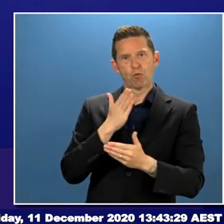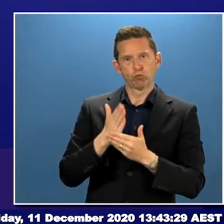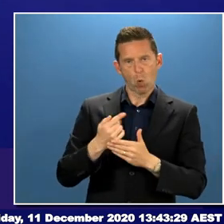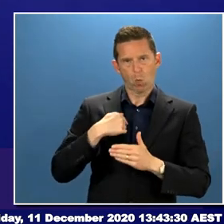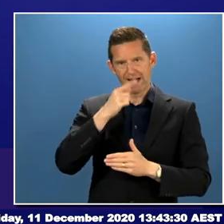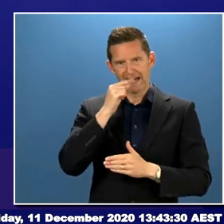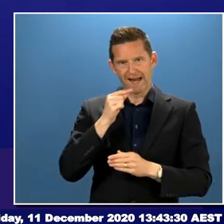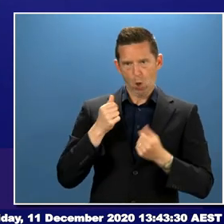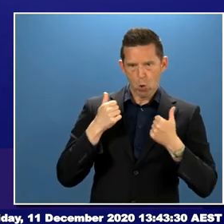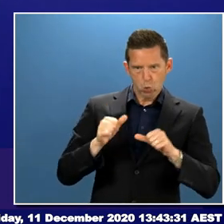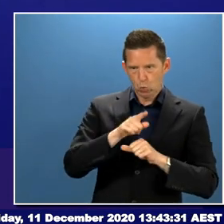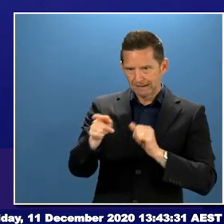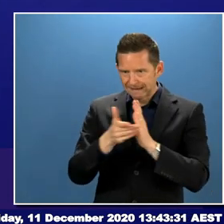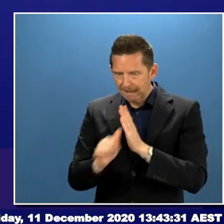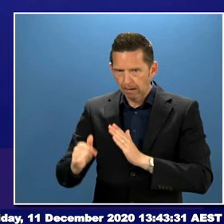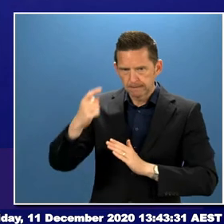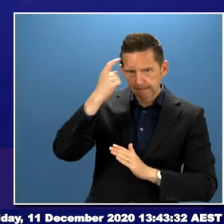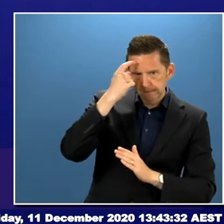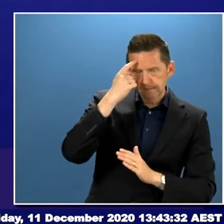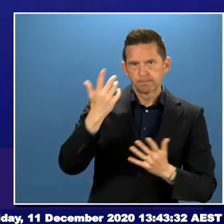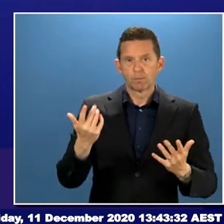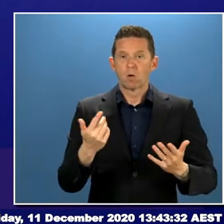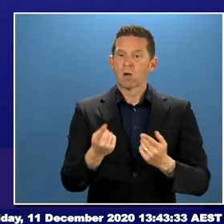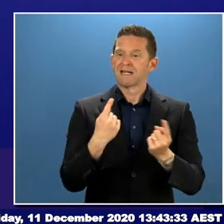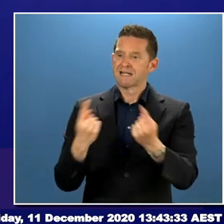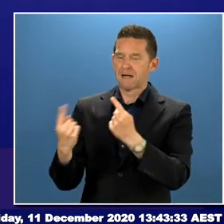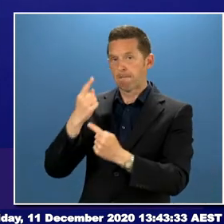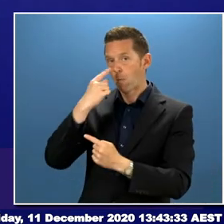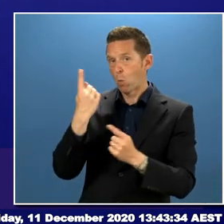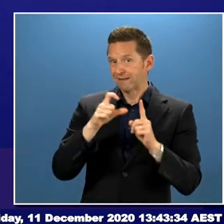That asset consists of people with disability who wish to work, but who are